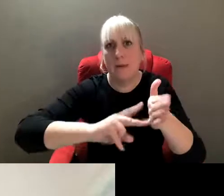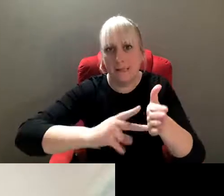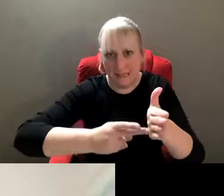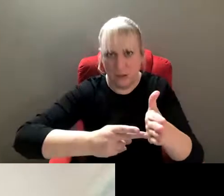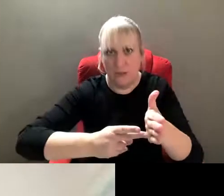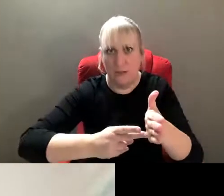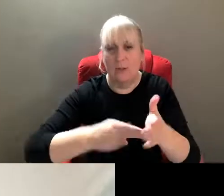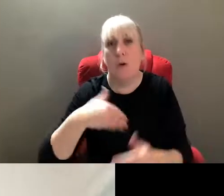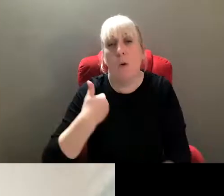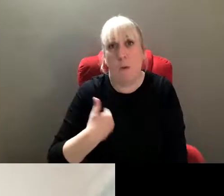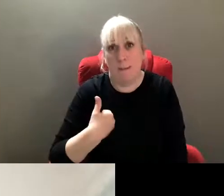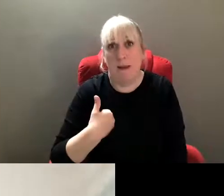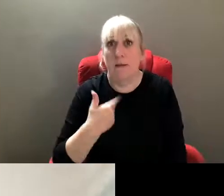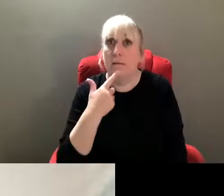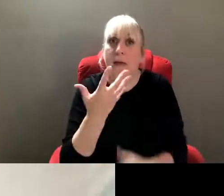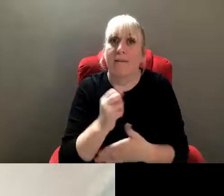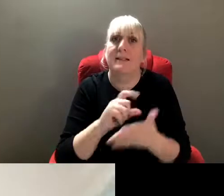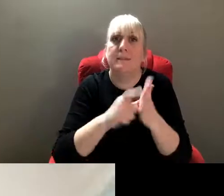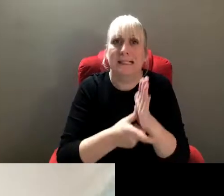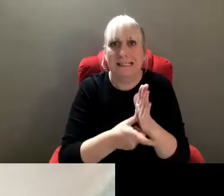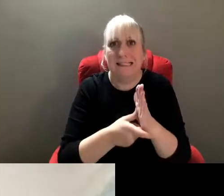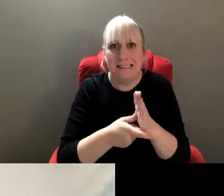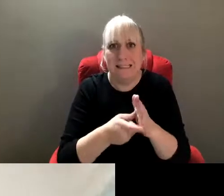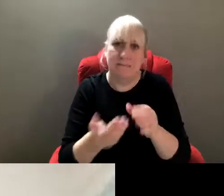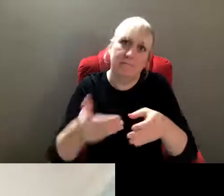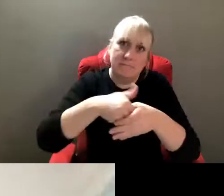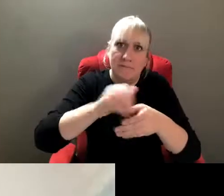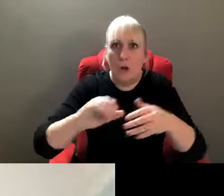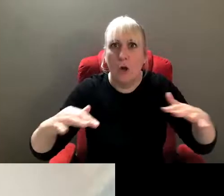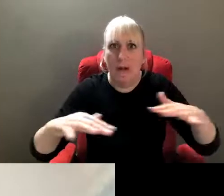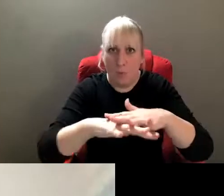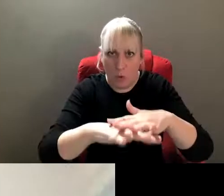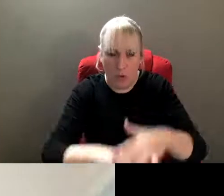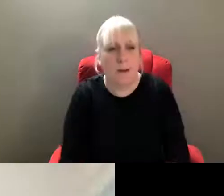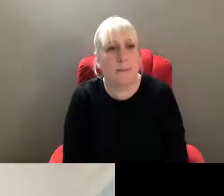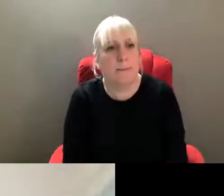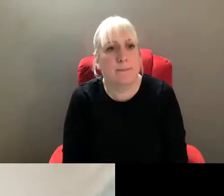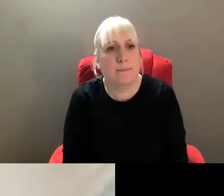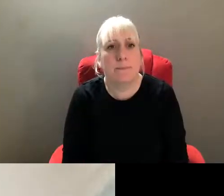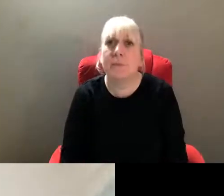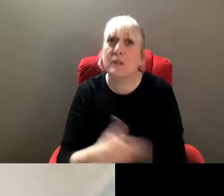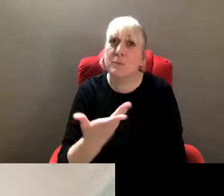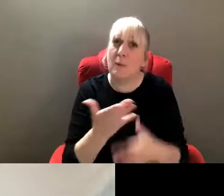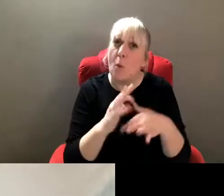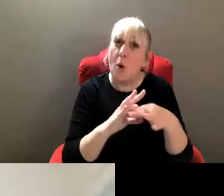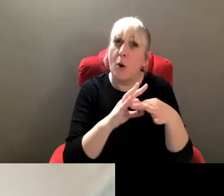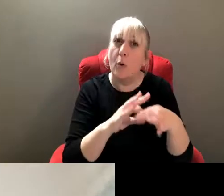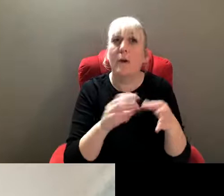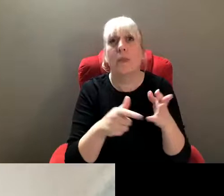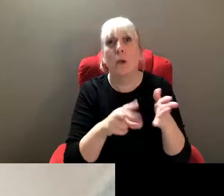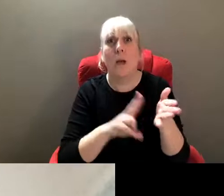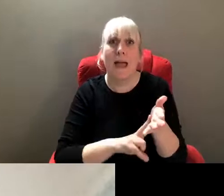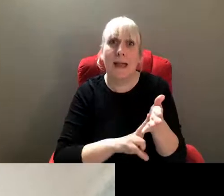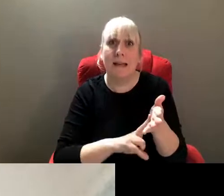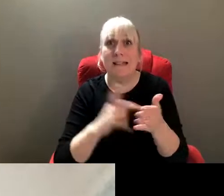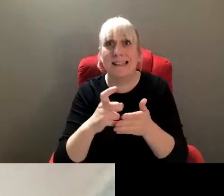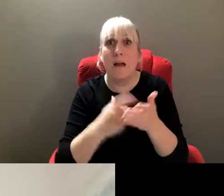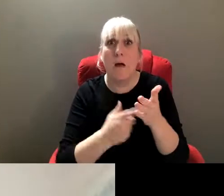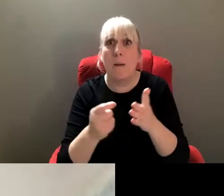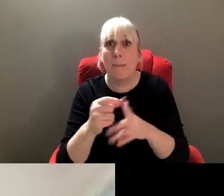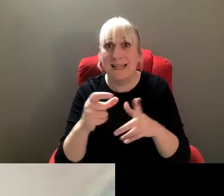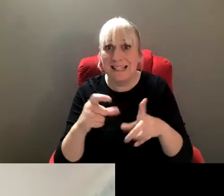network she has worked with CEDAW and UNCRPD community on women with disabilities in India